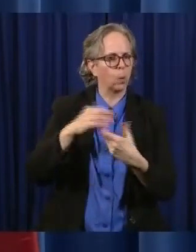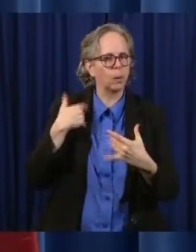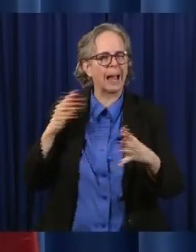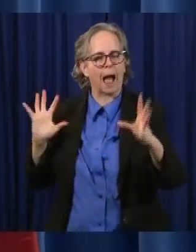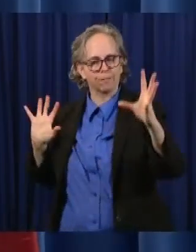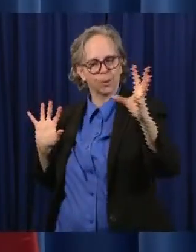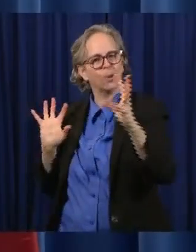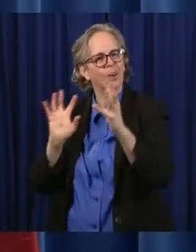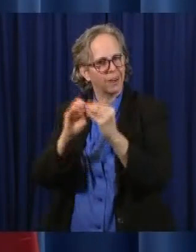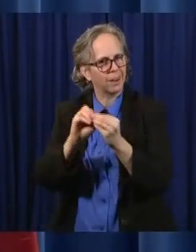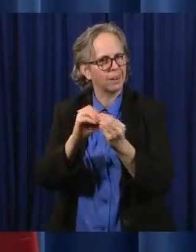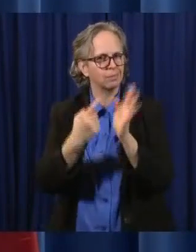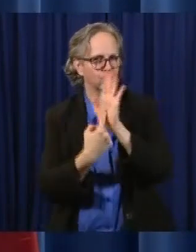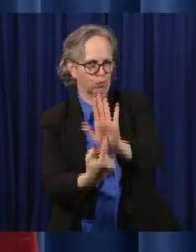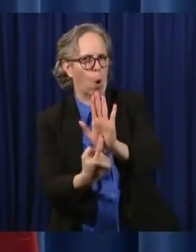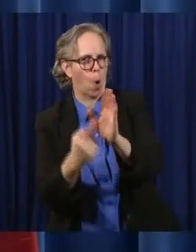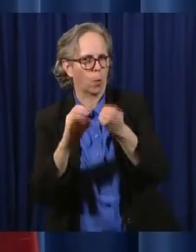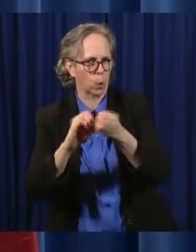HOME, IF SOMEONE HAS DIED,